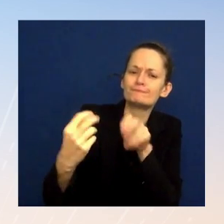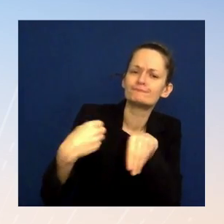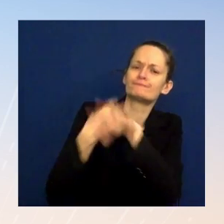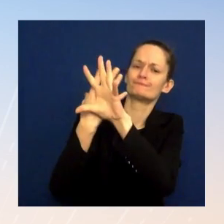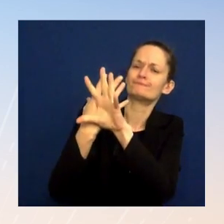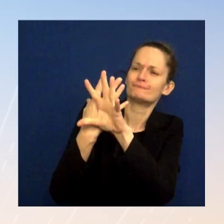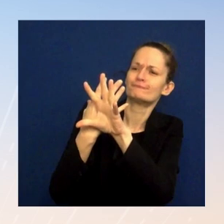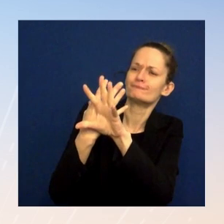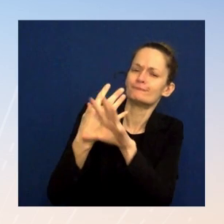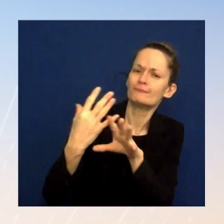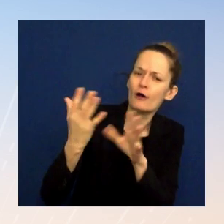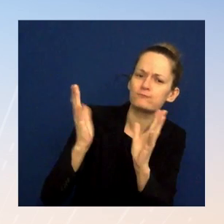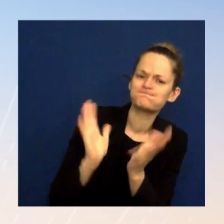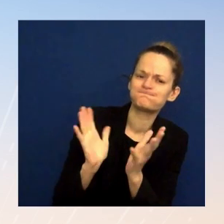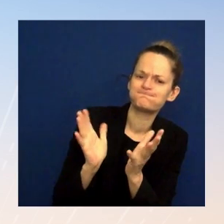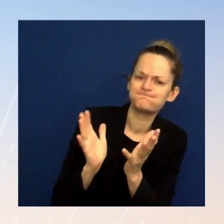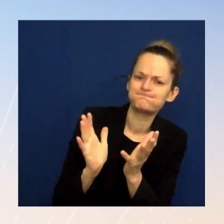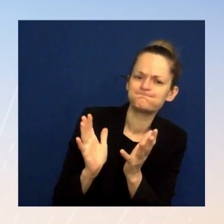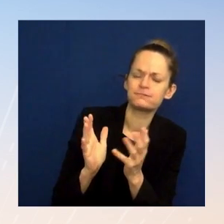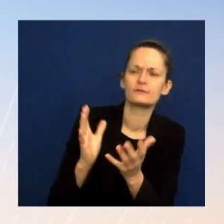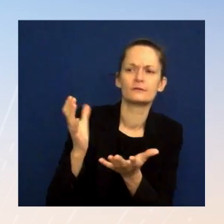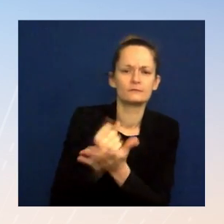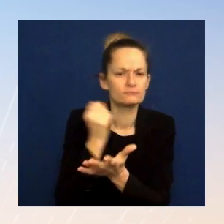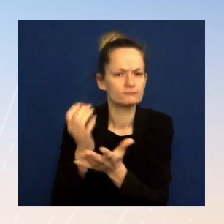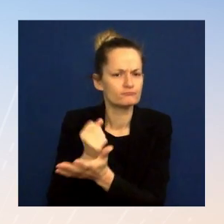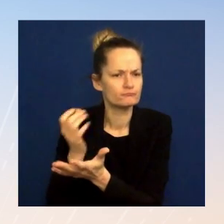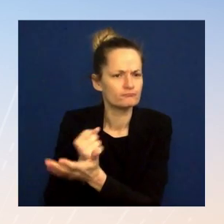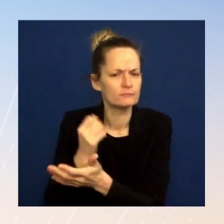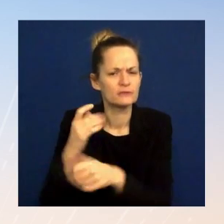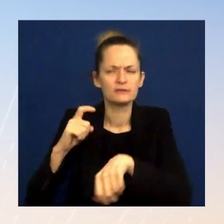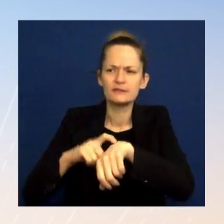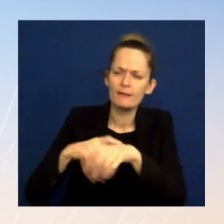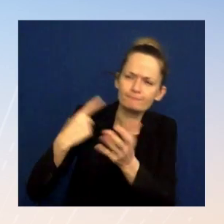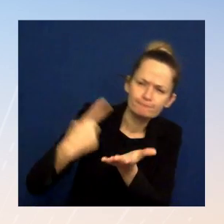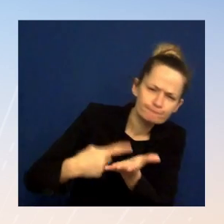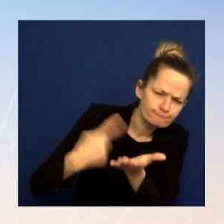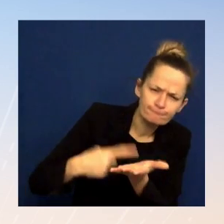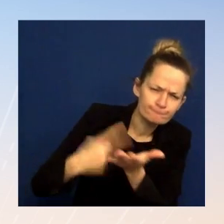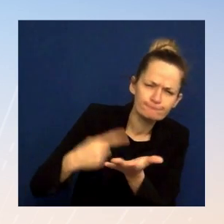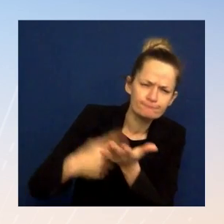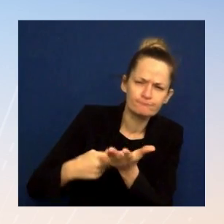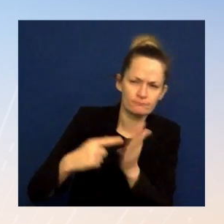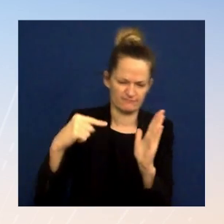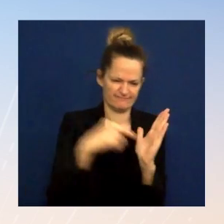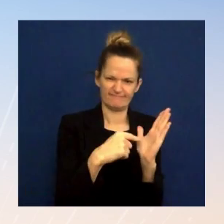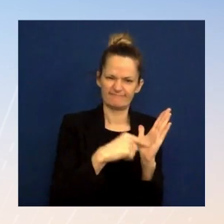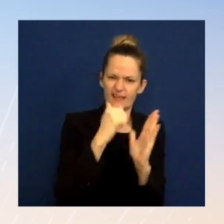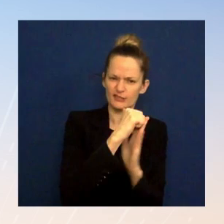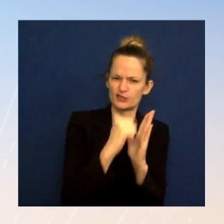and spend a significant amount of time going over the full agenda. President Xi has chosen not to attend these summits.